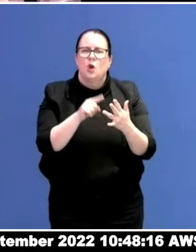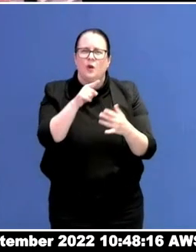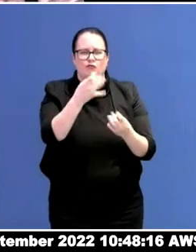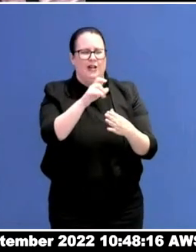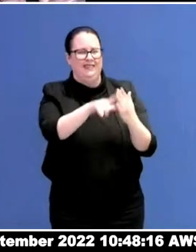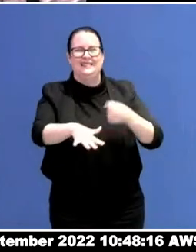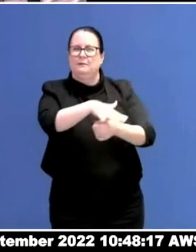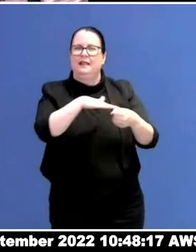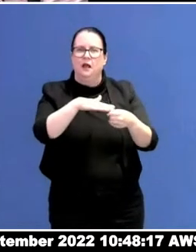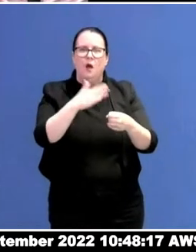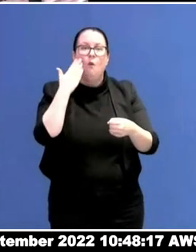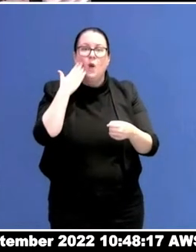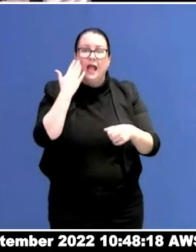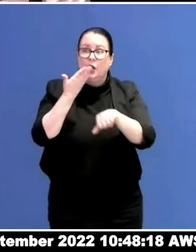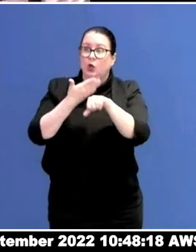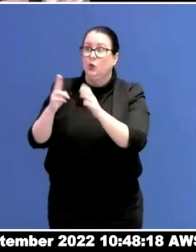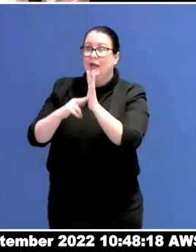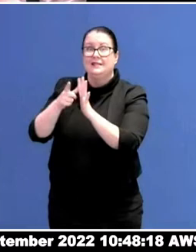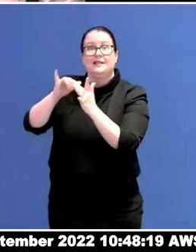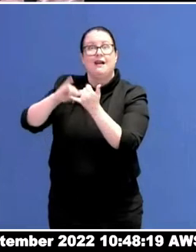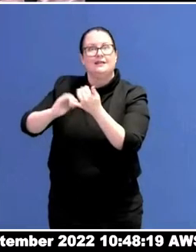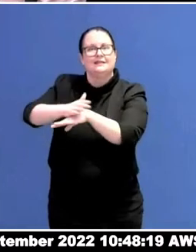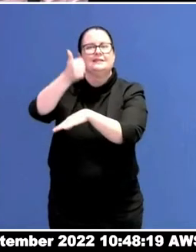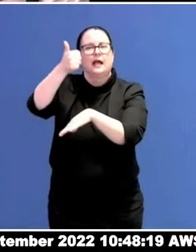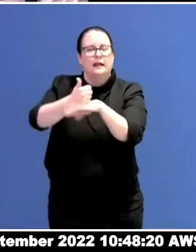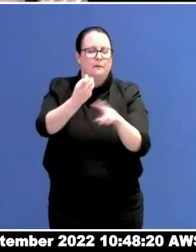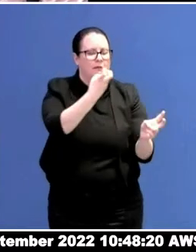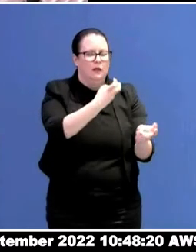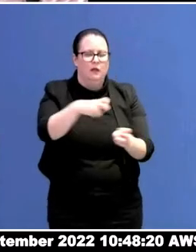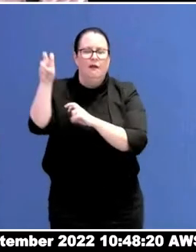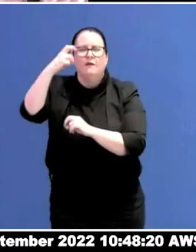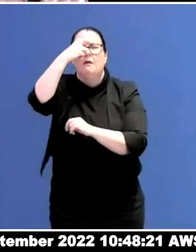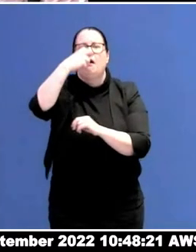new NDIS system came into place, it was a matter of a transition through to that.